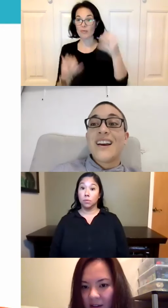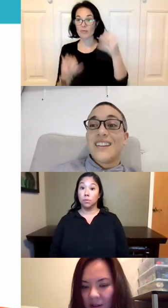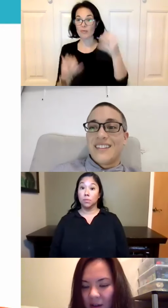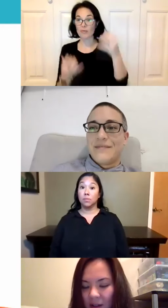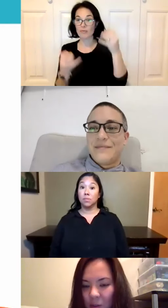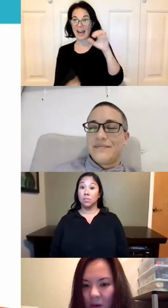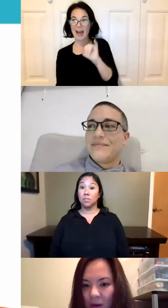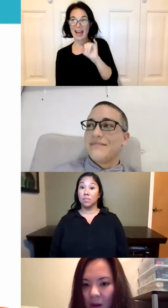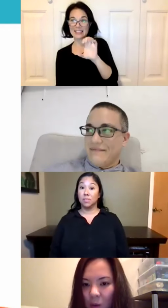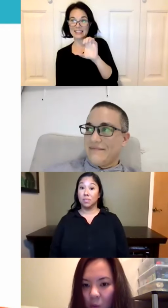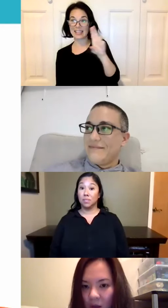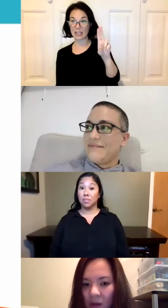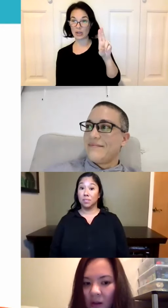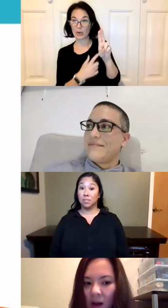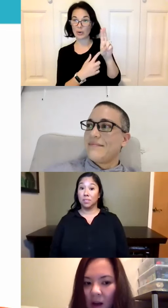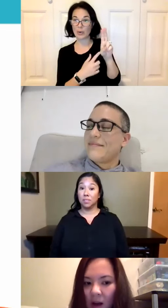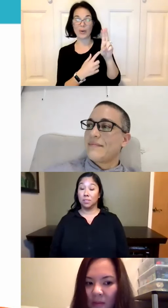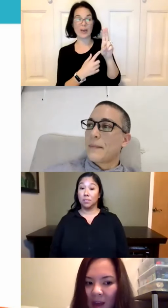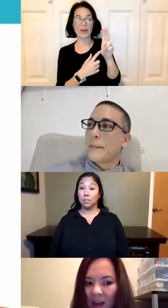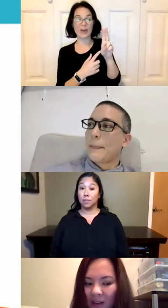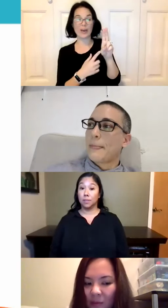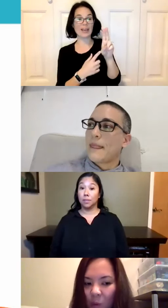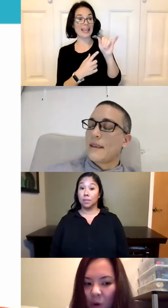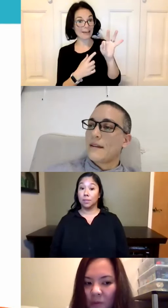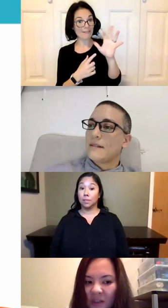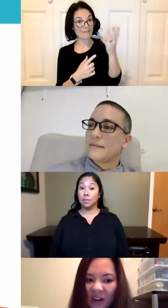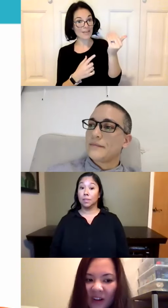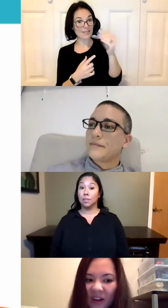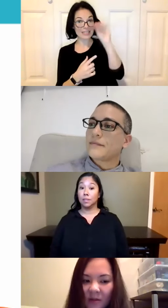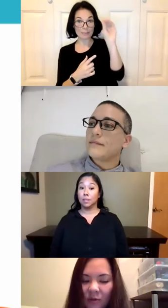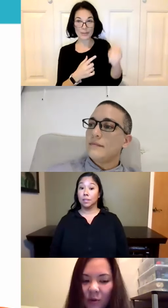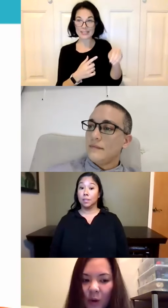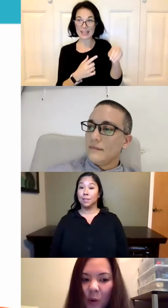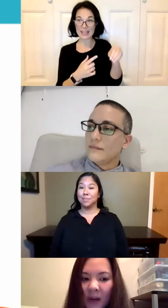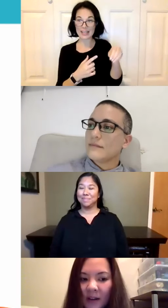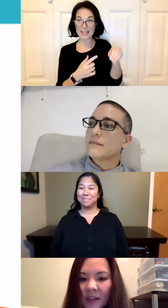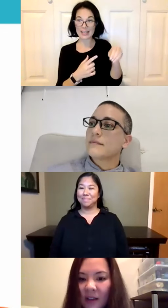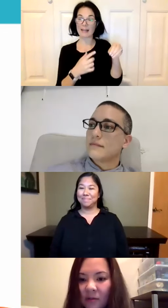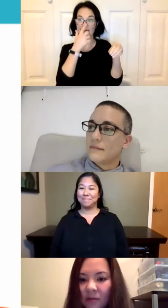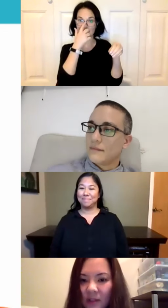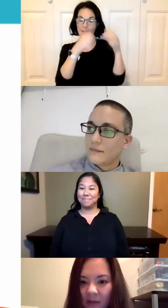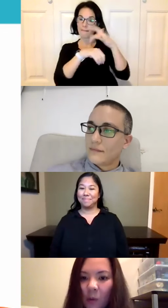That is when we will have a more specific date for safe reopening.